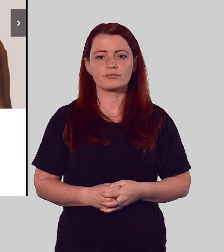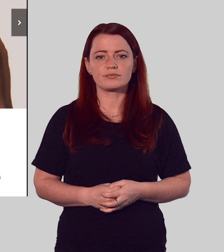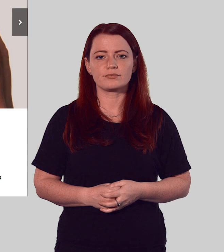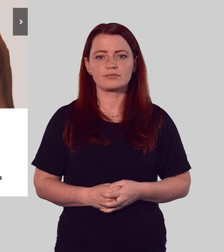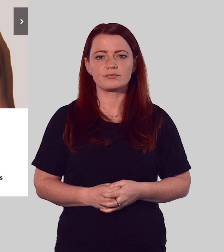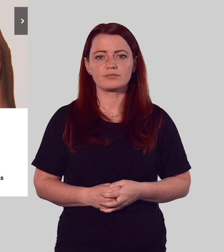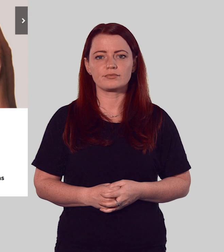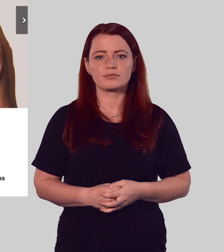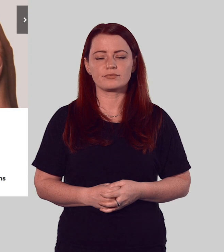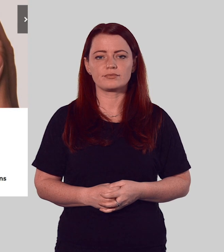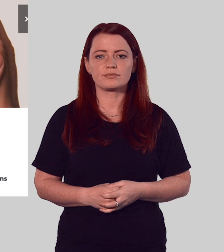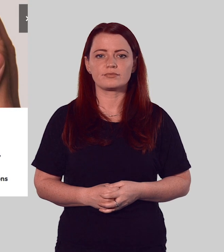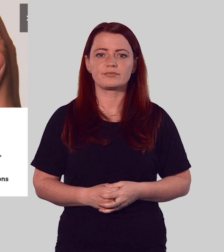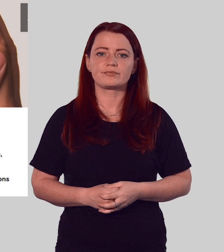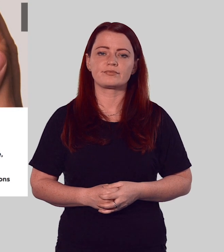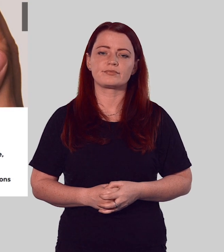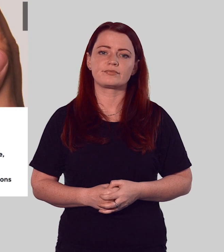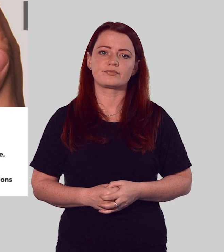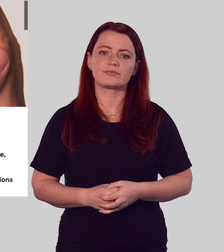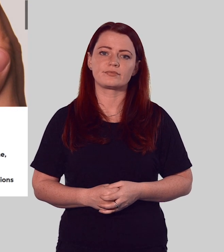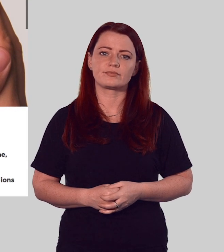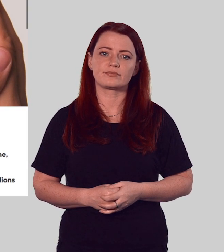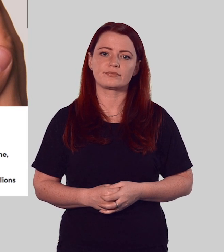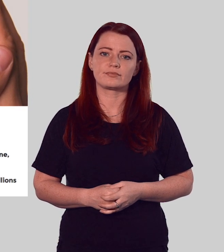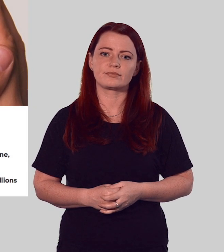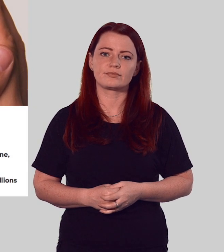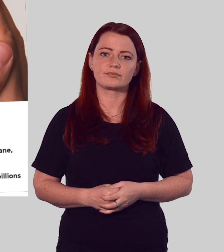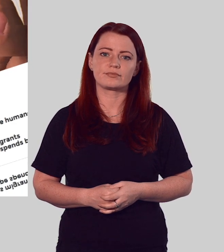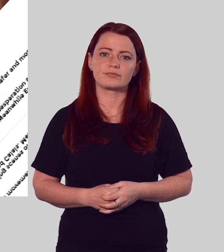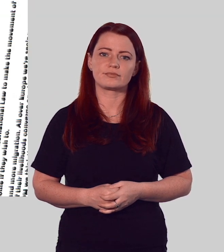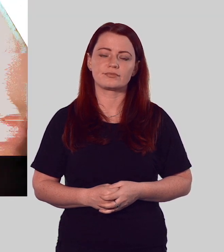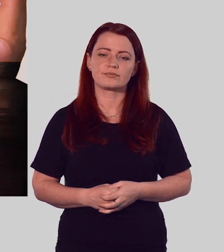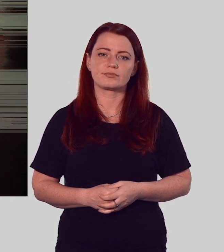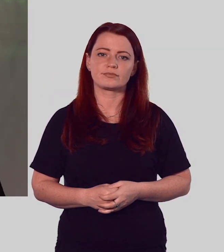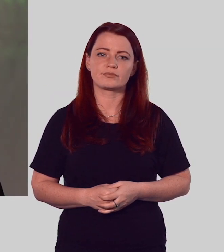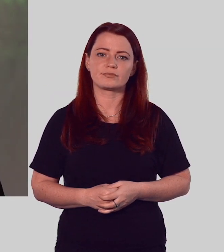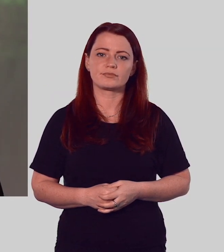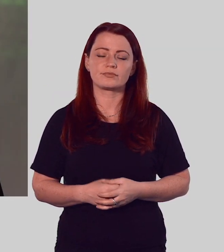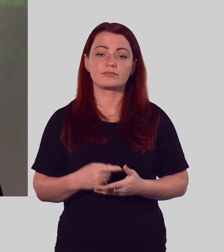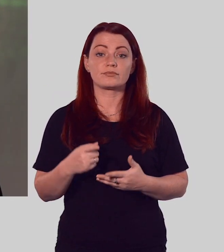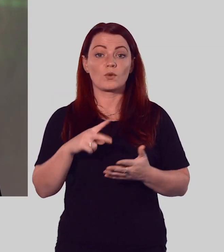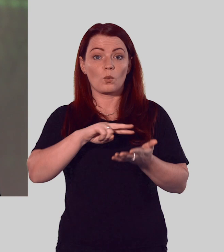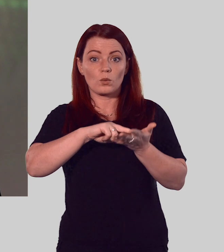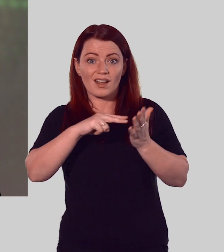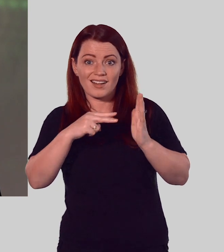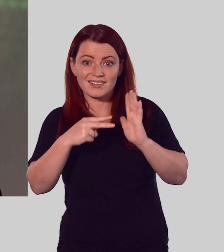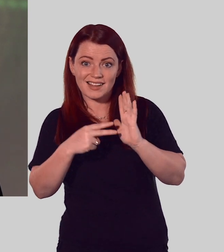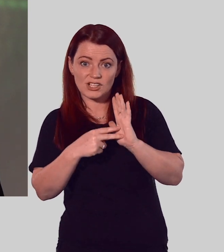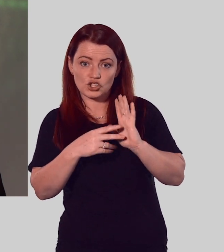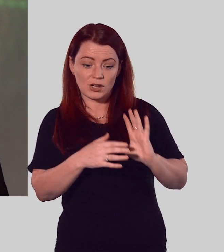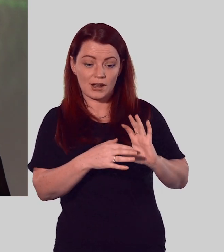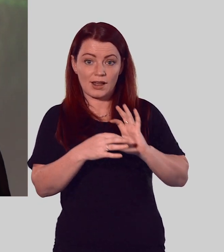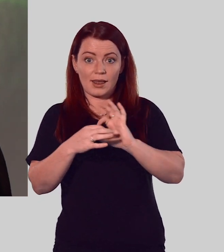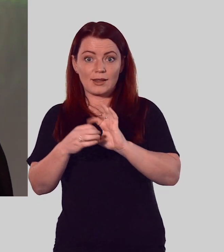Cos there's people... (SINGING FADES) The organization behind EPM needed to